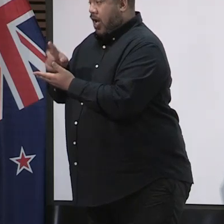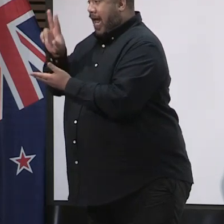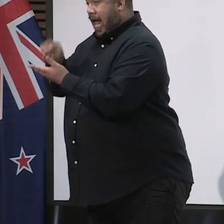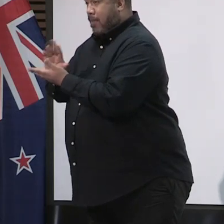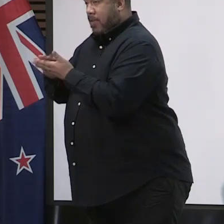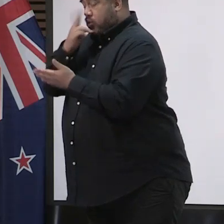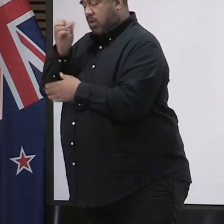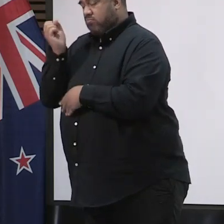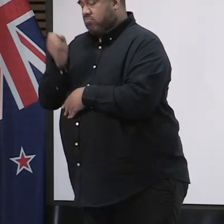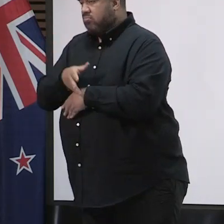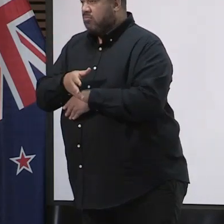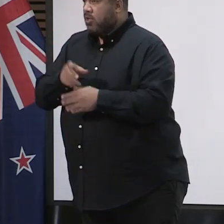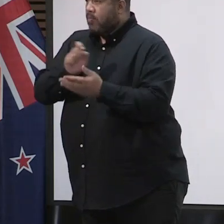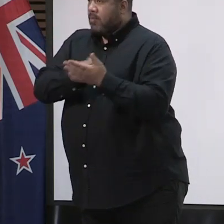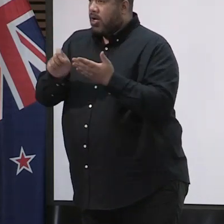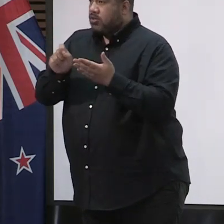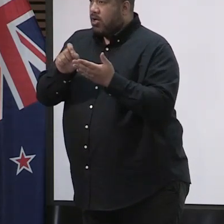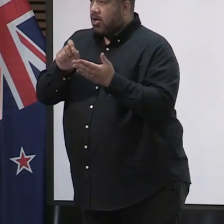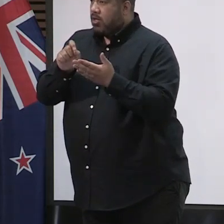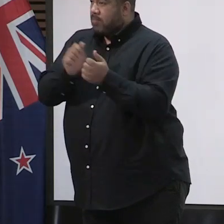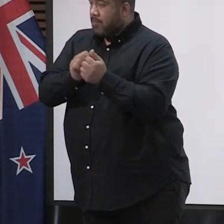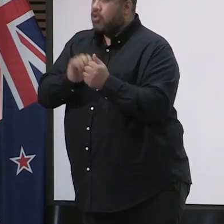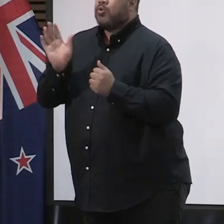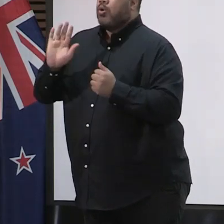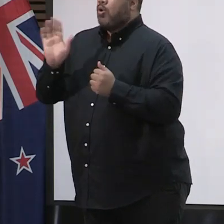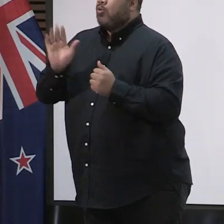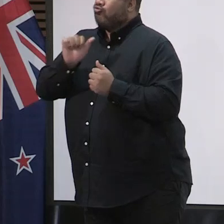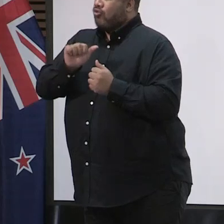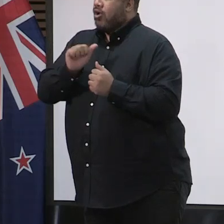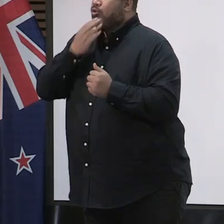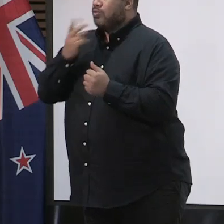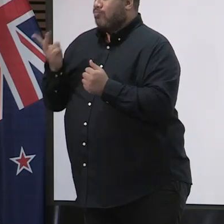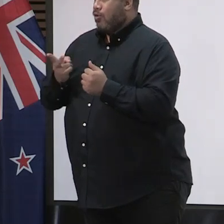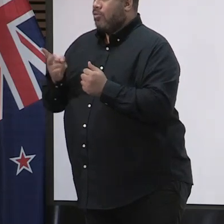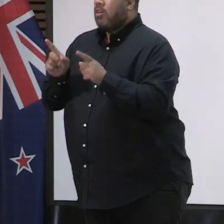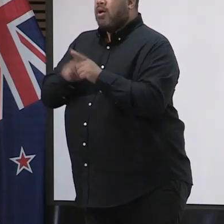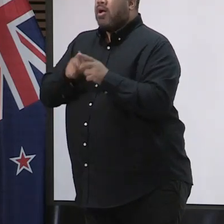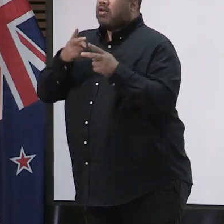replacement for signing in on a sheet when you enter an